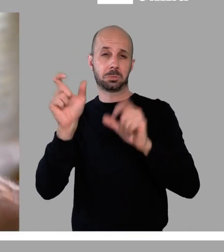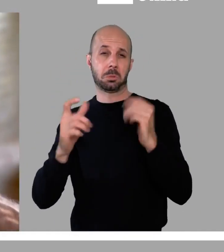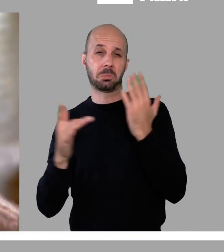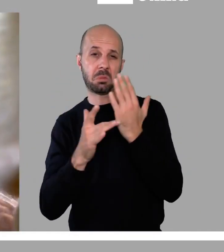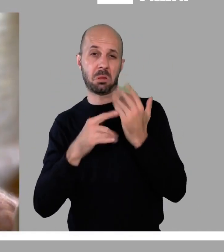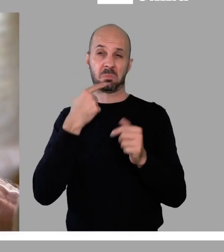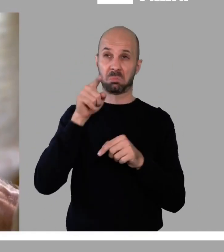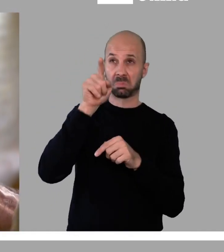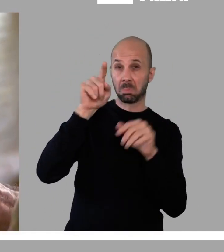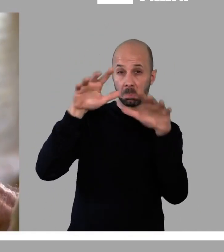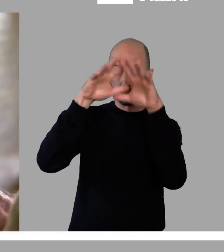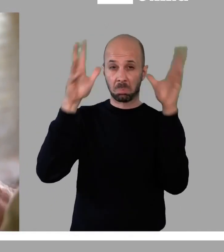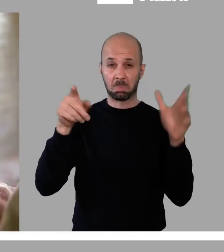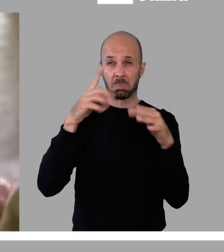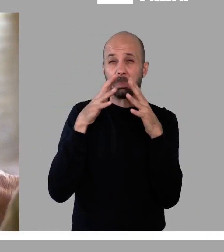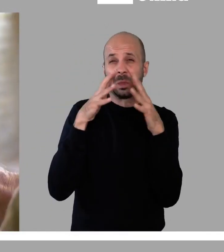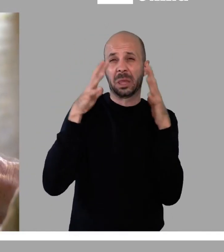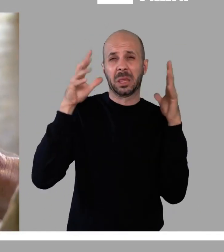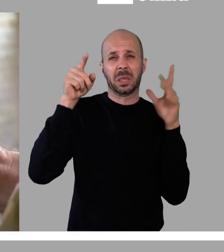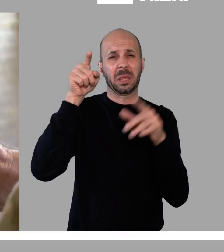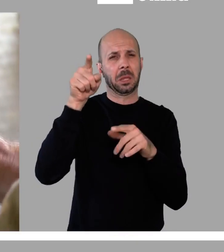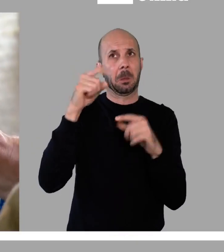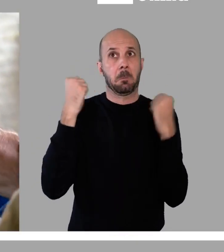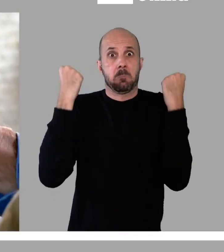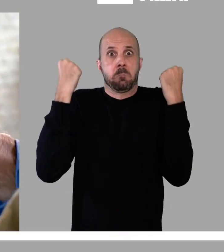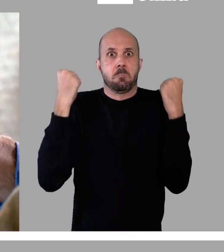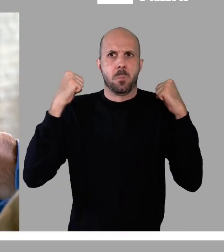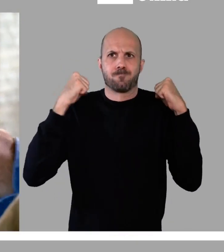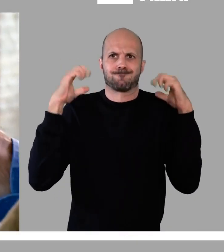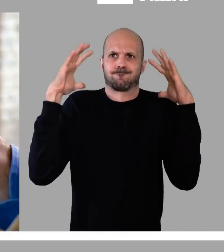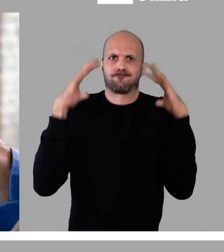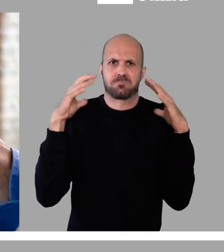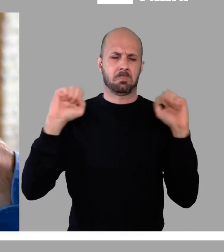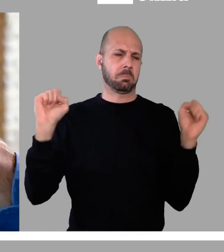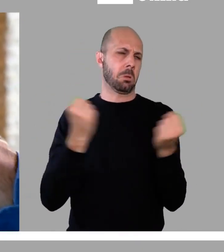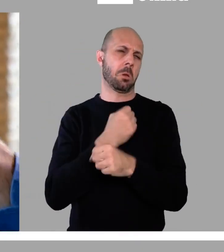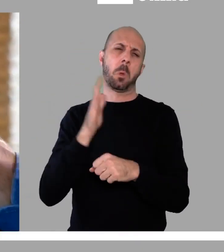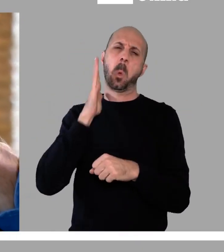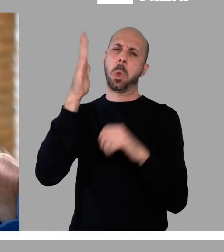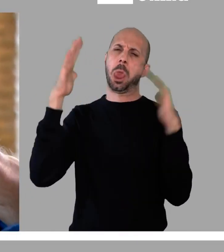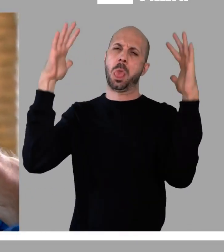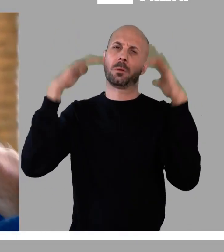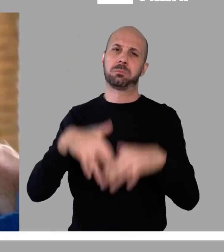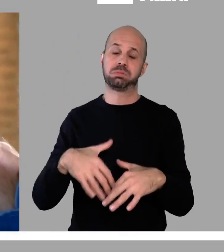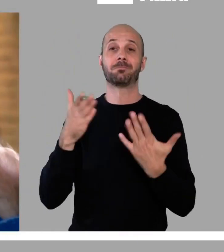At that time engineers said that such a big dome wouldn't have held its own weight.